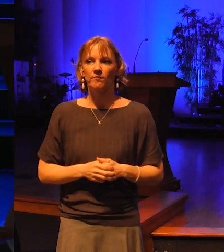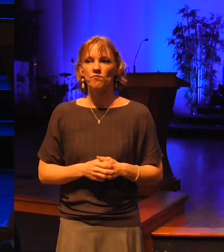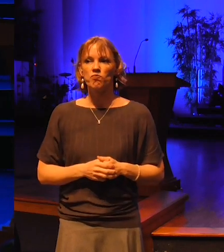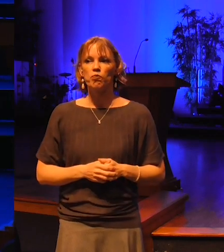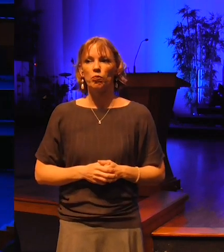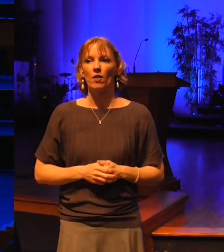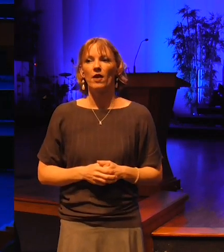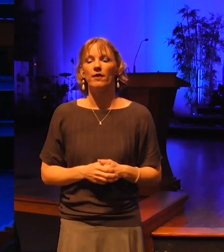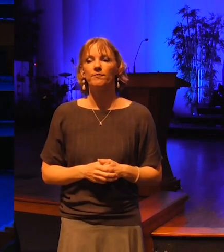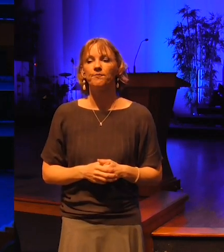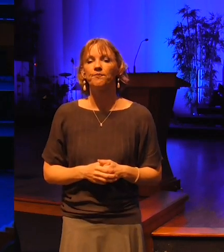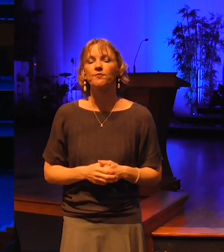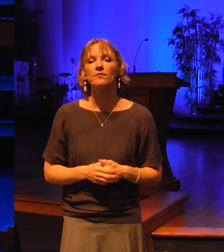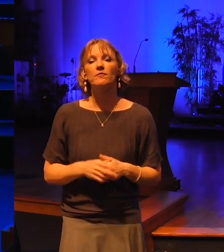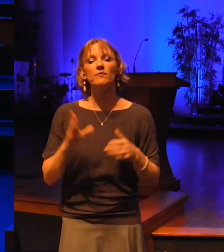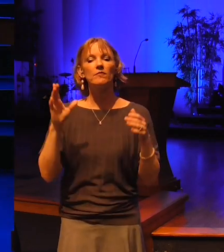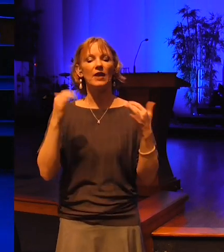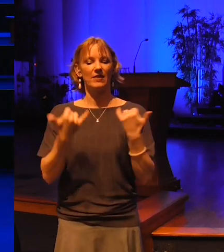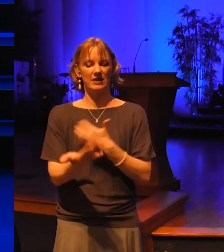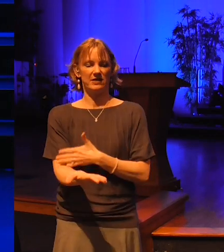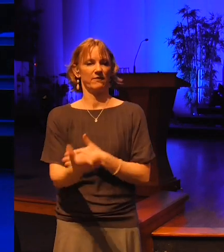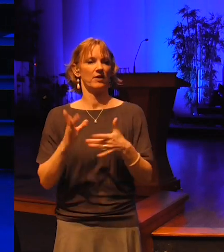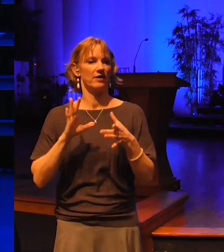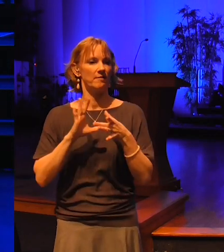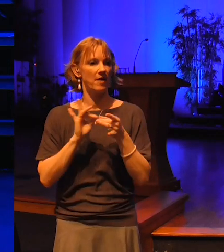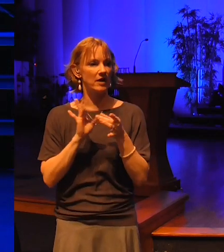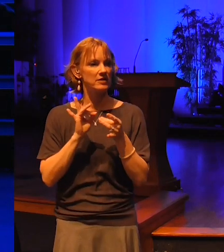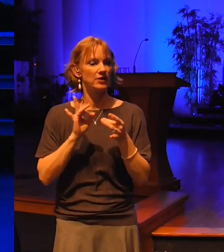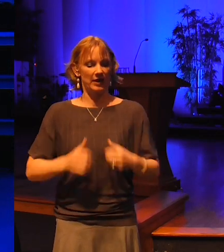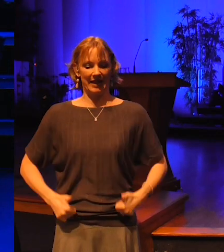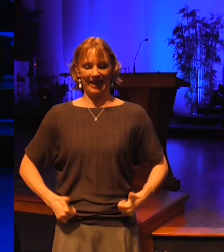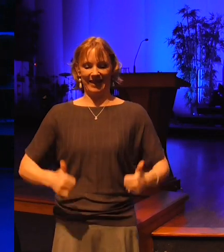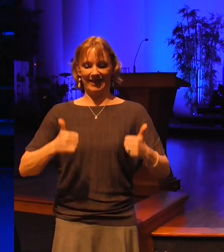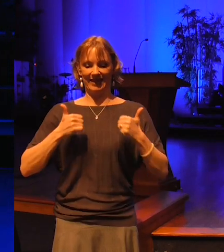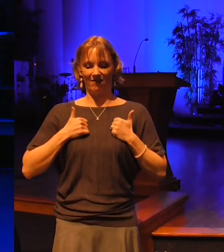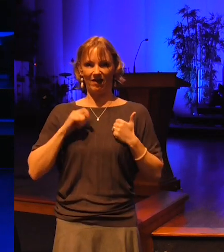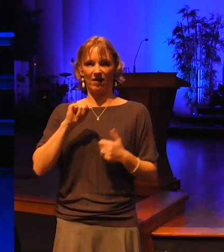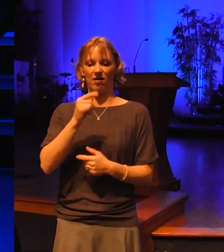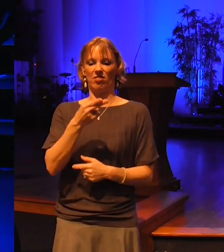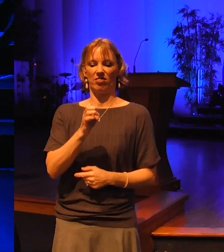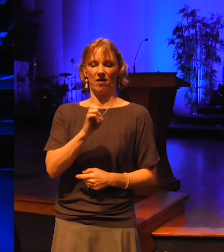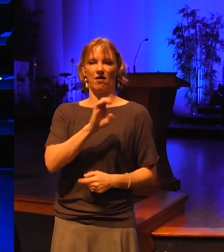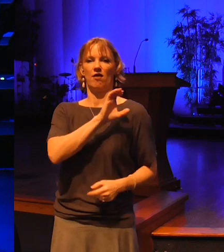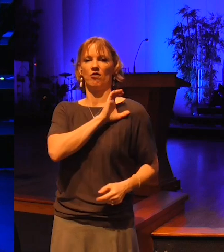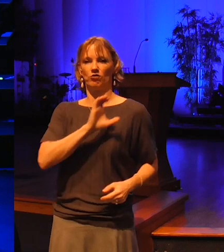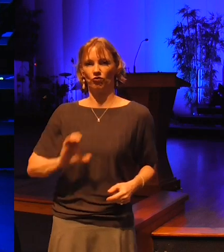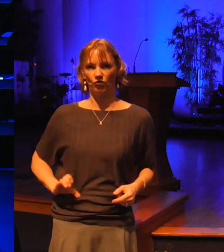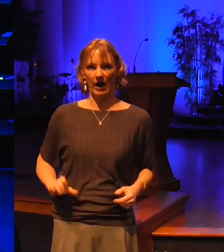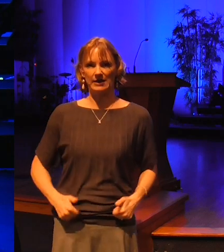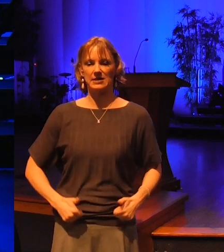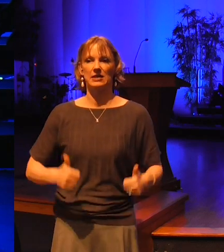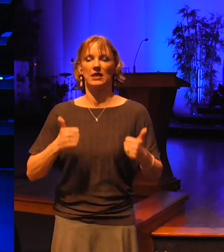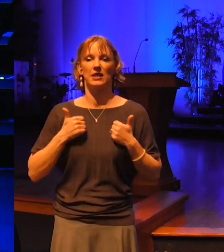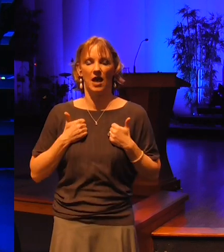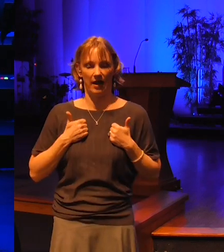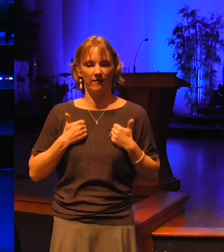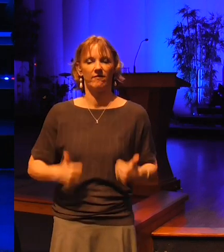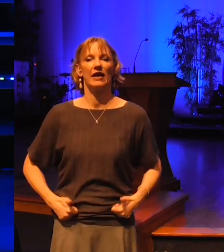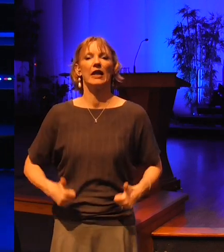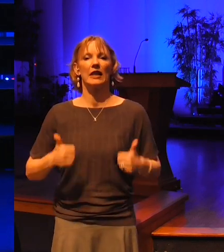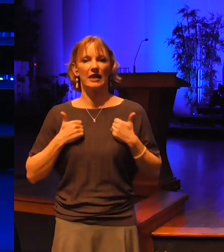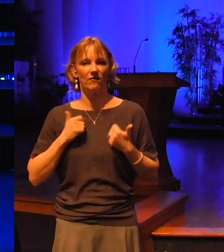the message this morning is living the Christ life living the Christ life and to be honest